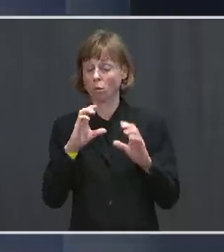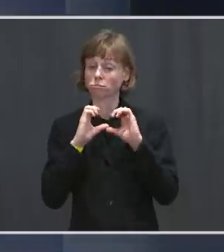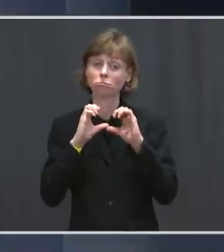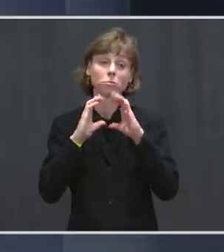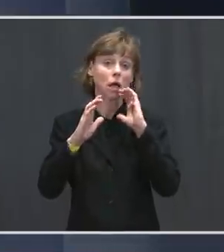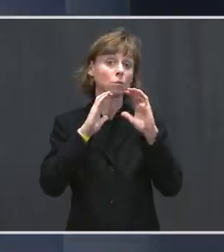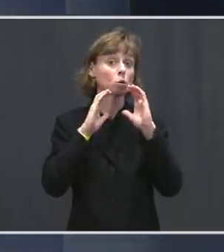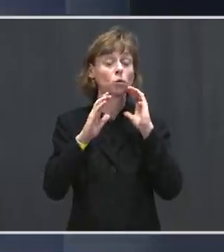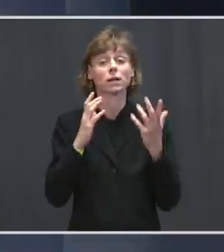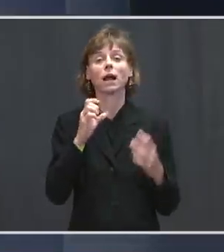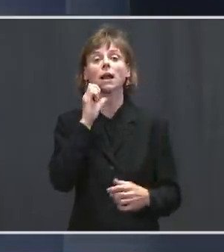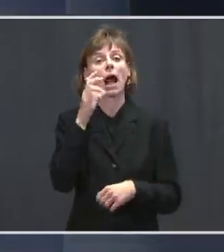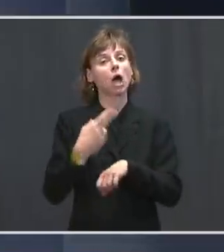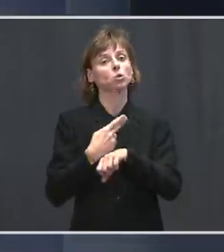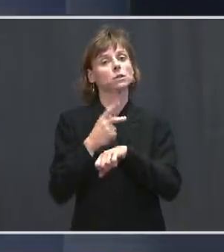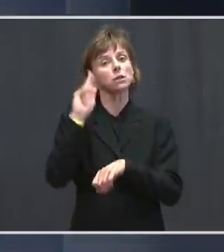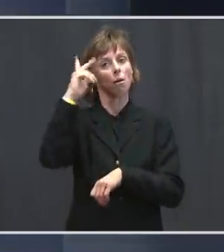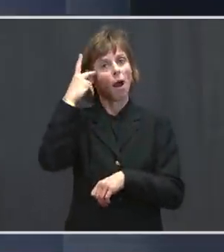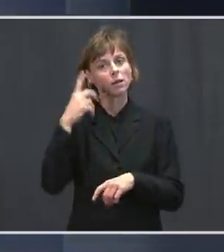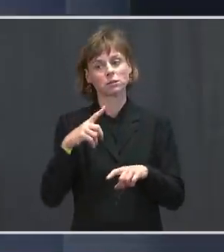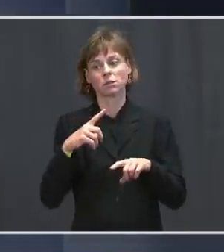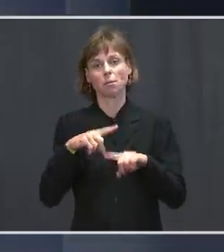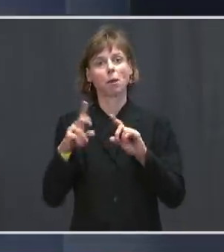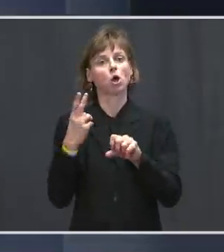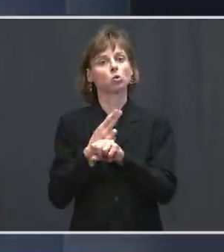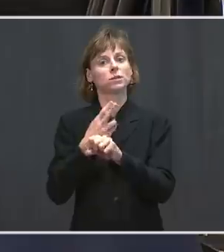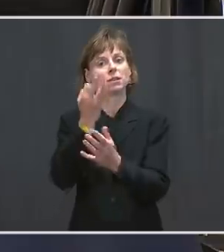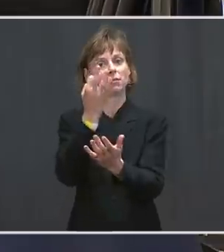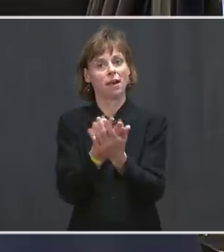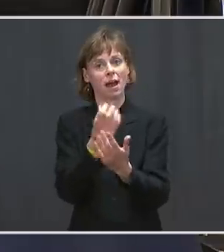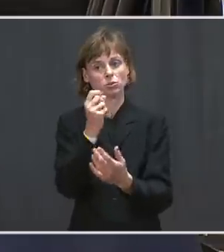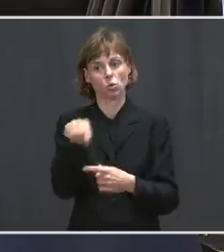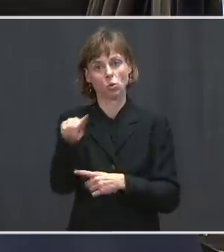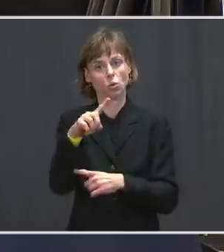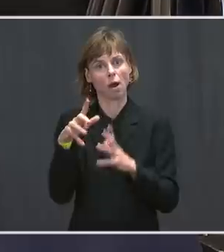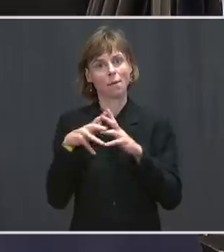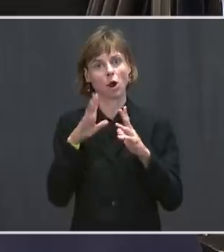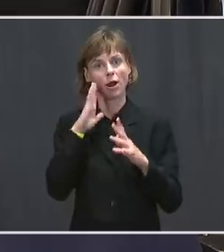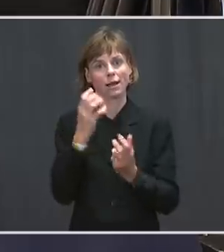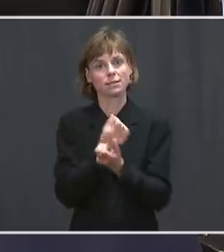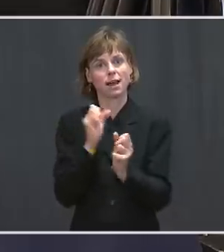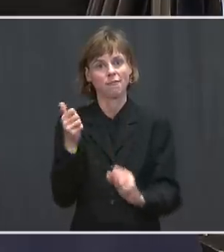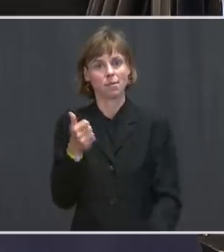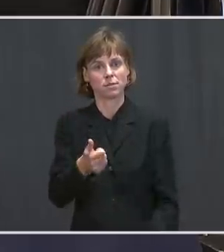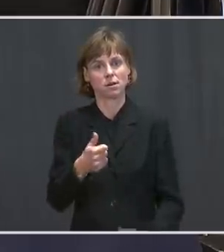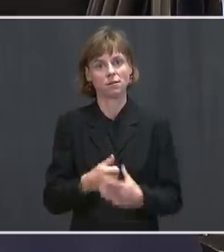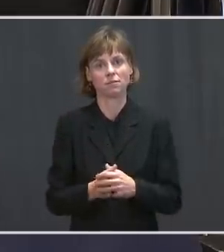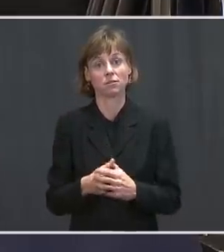so that Americans can take steps to save themselves. The Press: Where is the white house proposal of sending a mask to every American stand